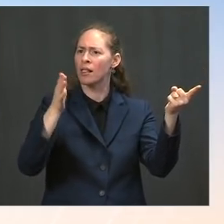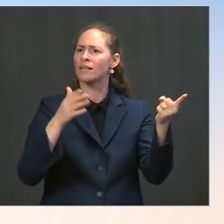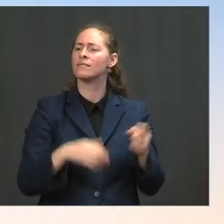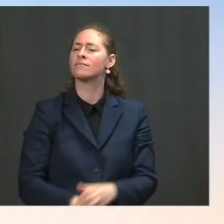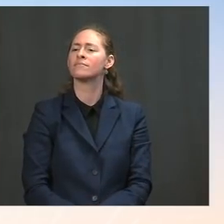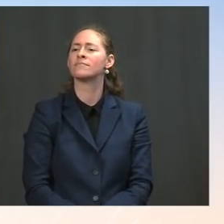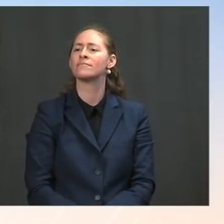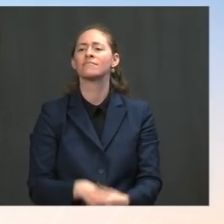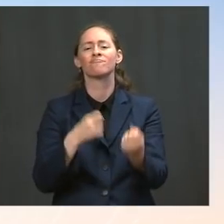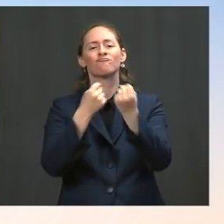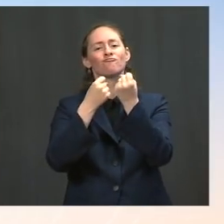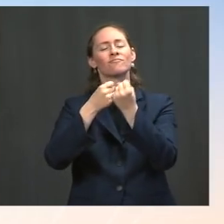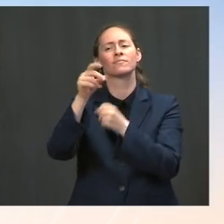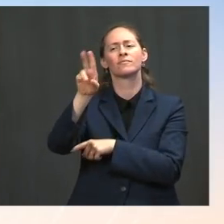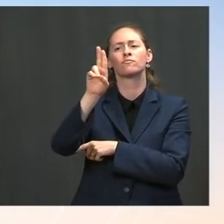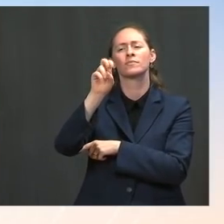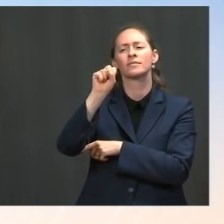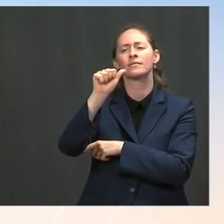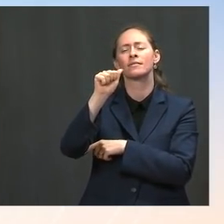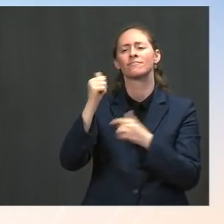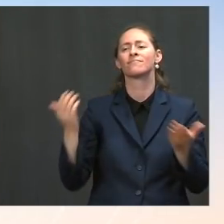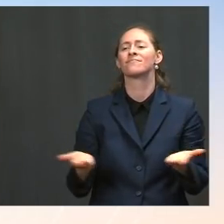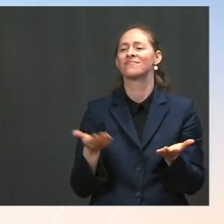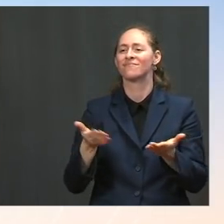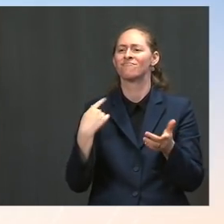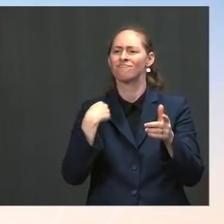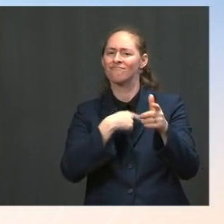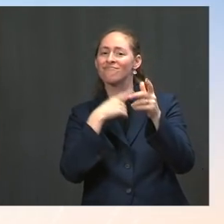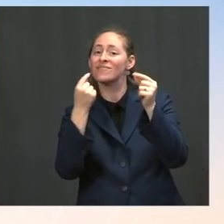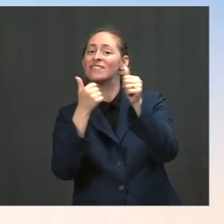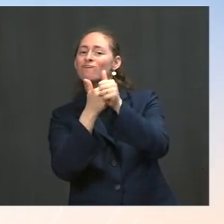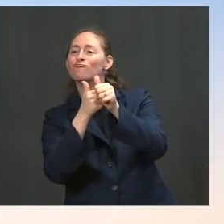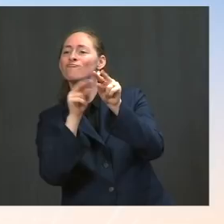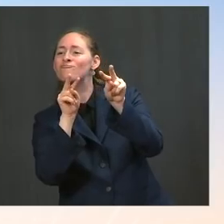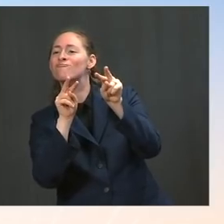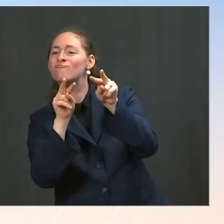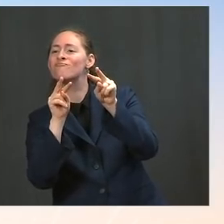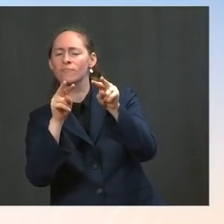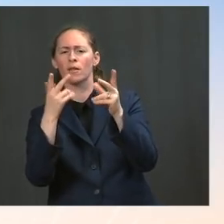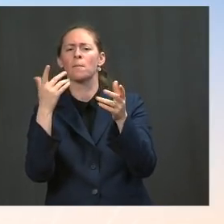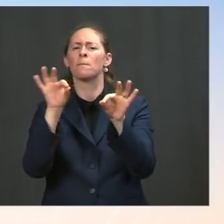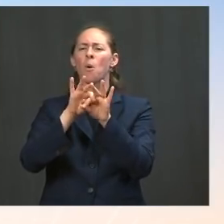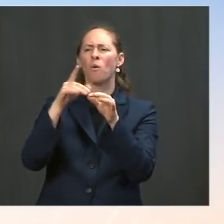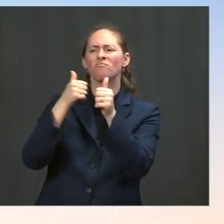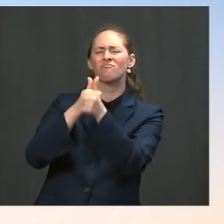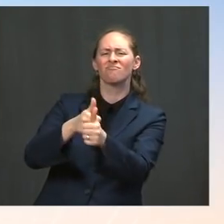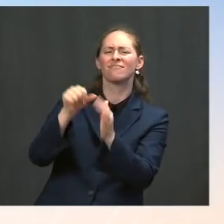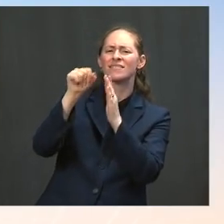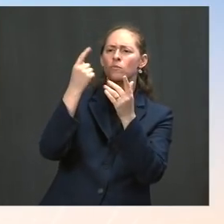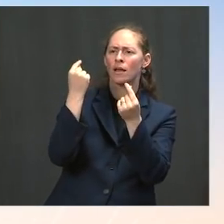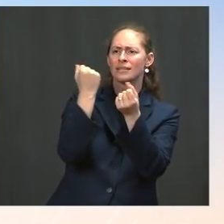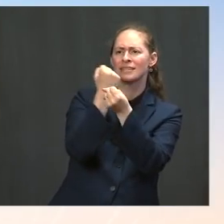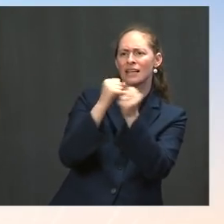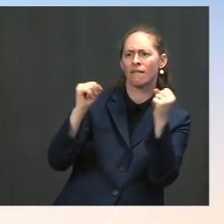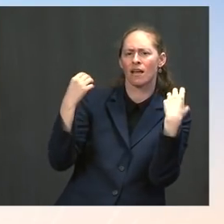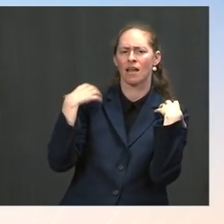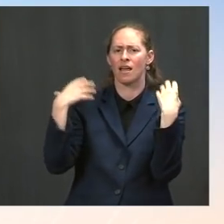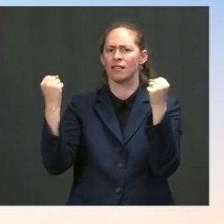Our team will be following very strict safety and health protocols, limiting engagement with the public, keeping our footprint as small as possible.